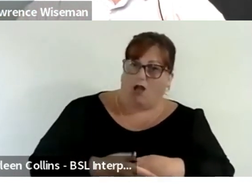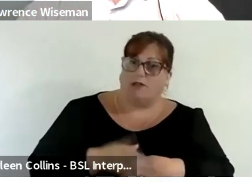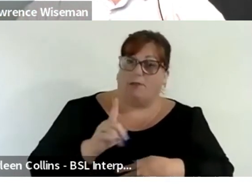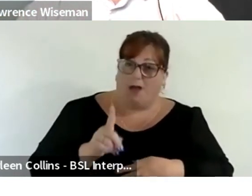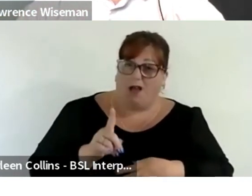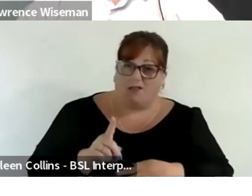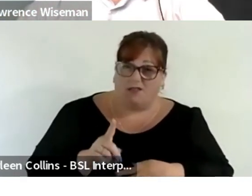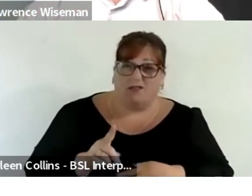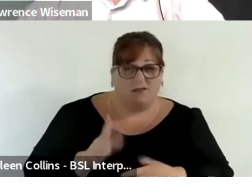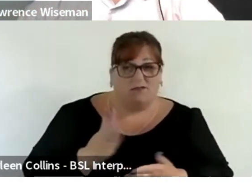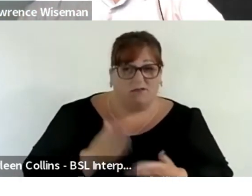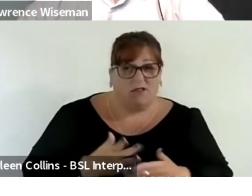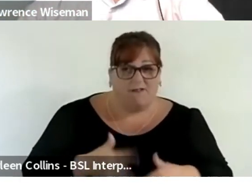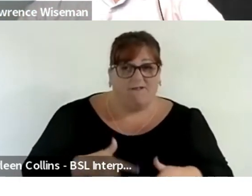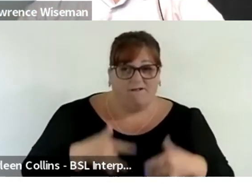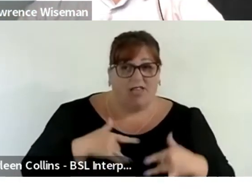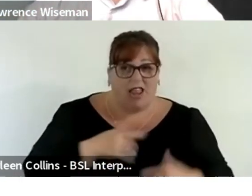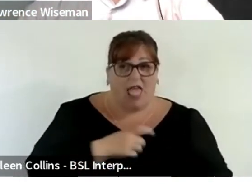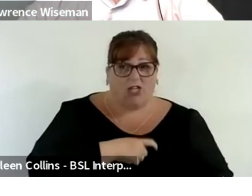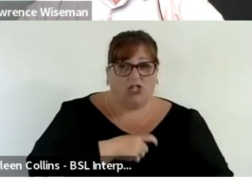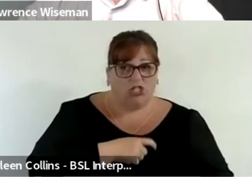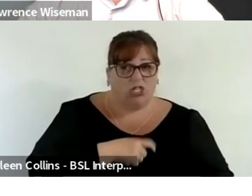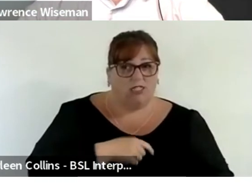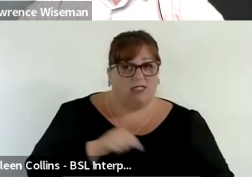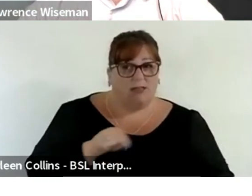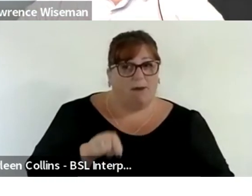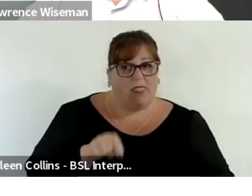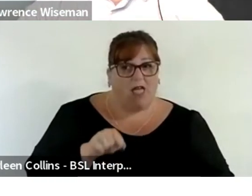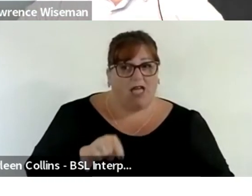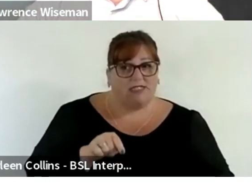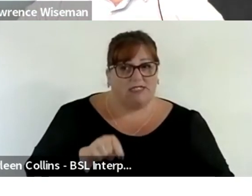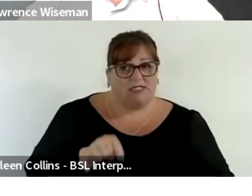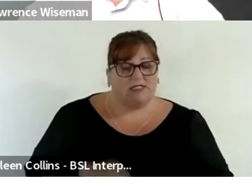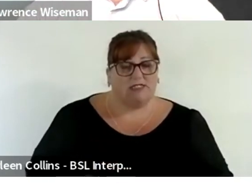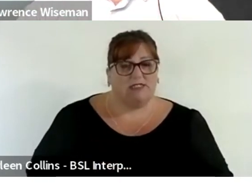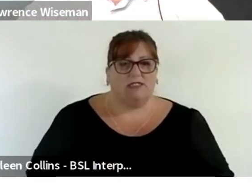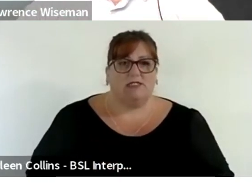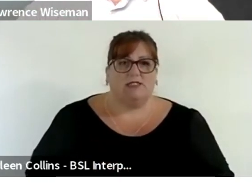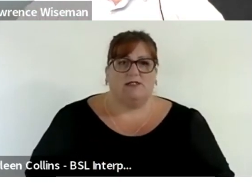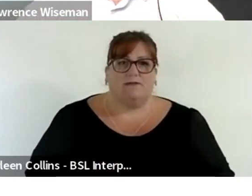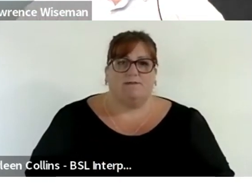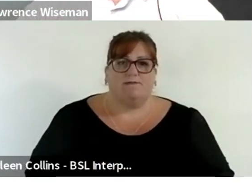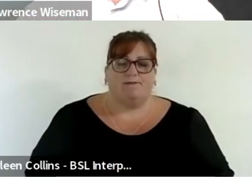I think I probably have more practiced in explaining it over the years, but